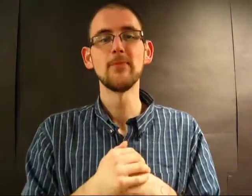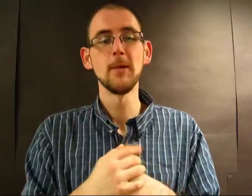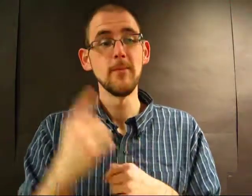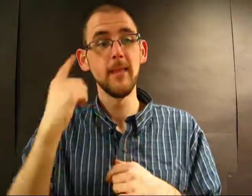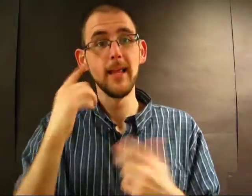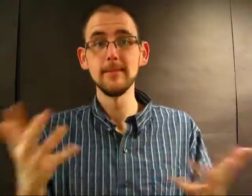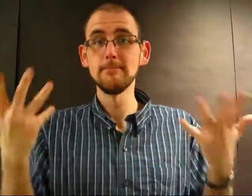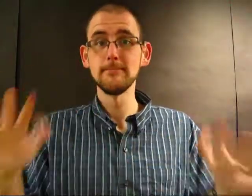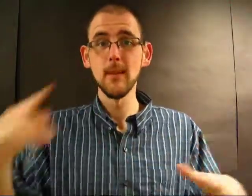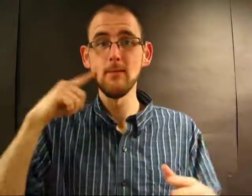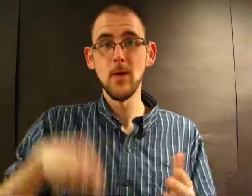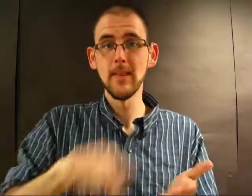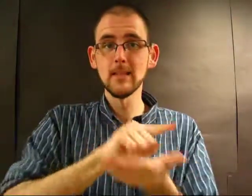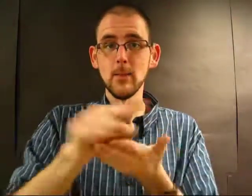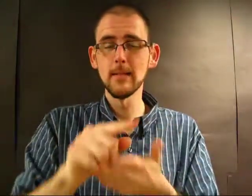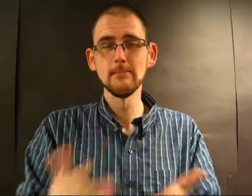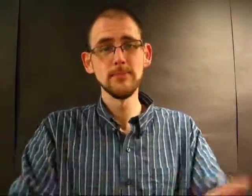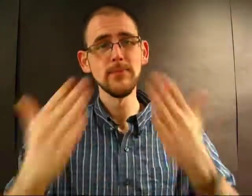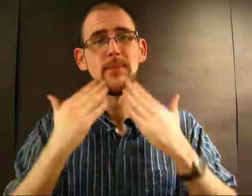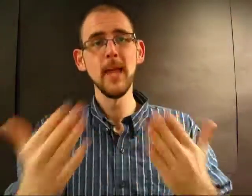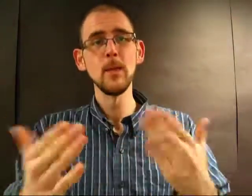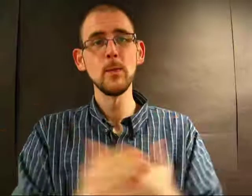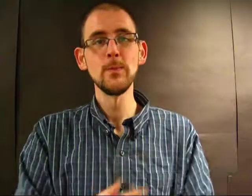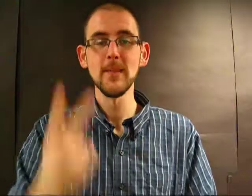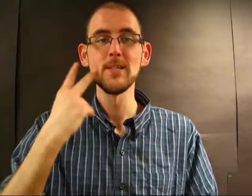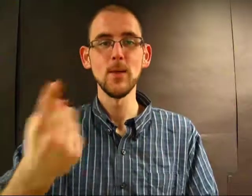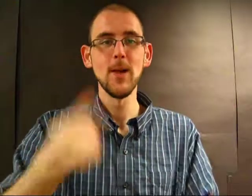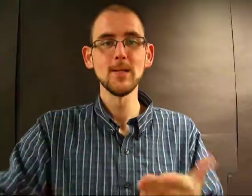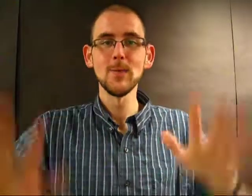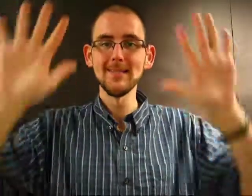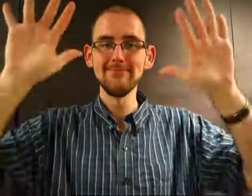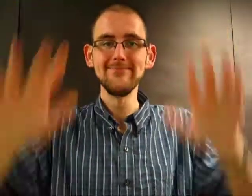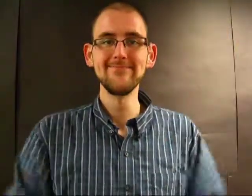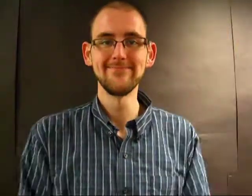I think that's it for this week. Thank you very much!